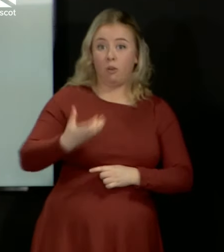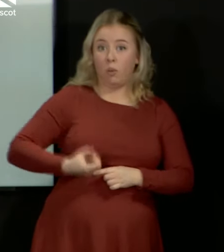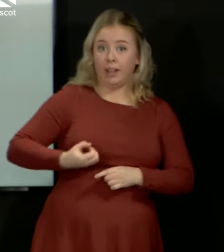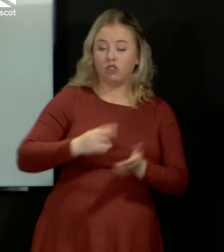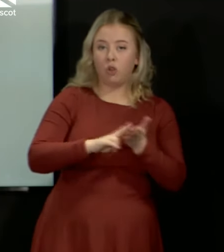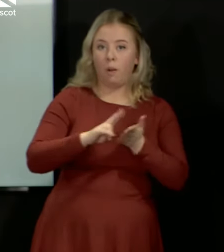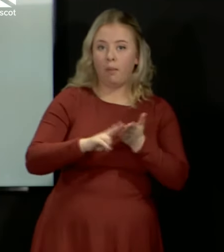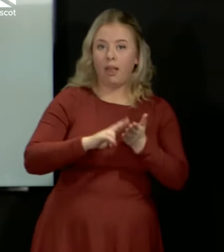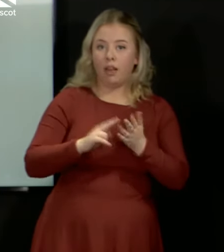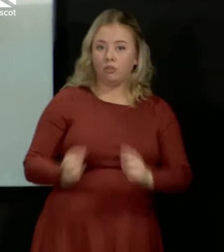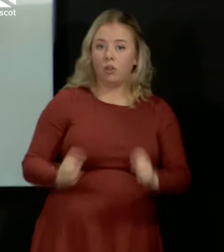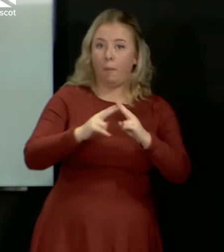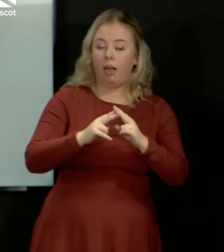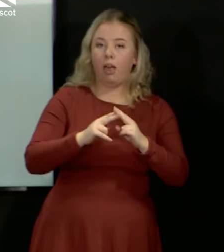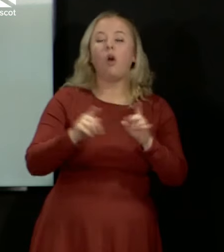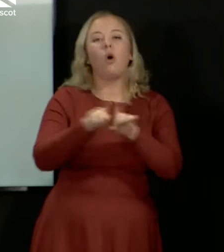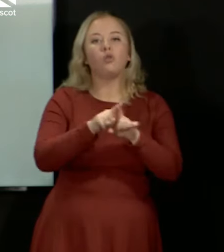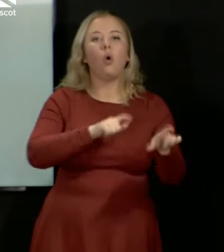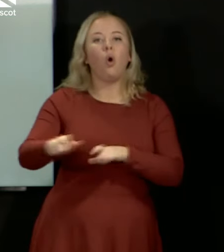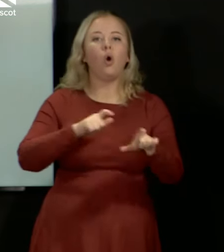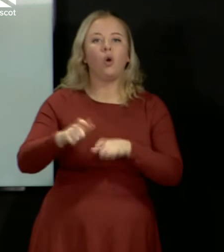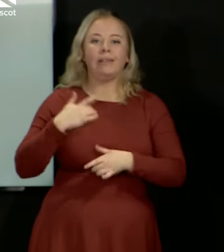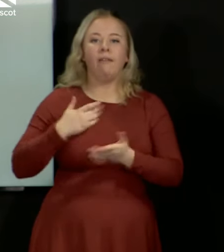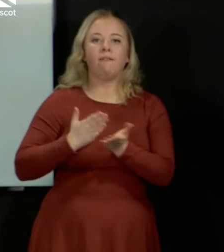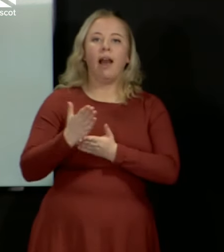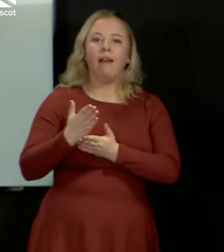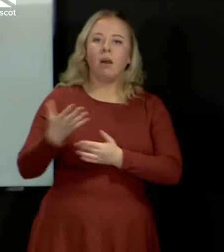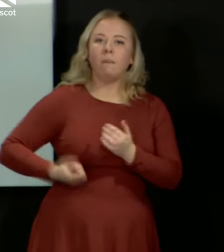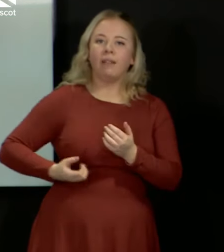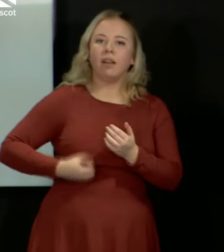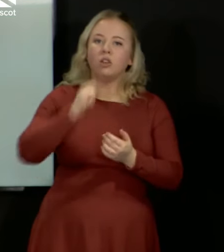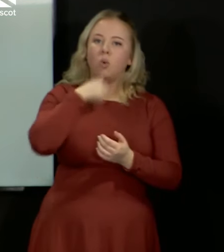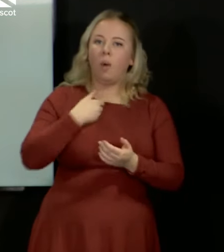ongoing survivor benefits but I know that not all staff are members of the